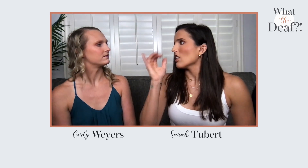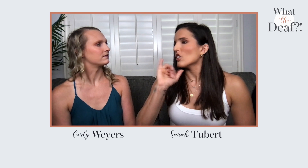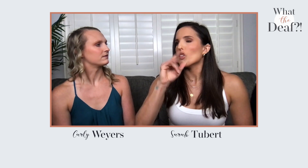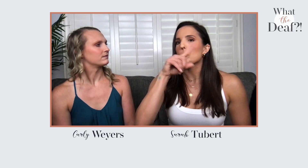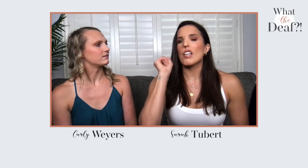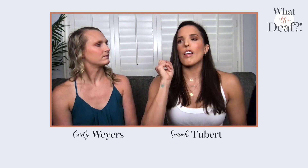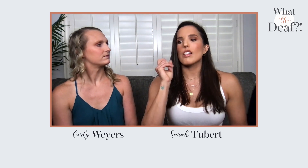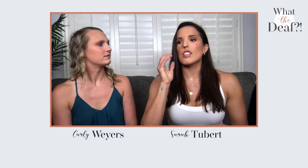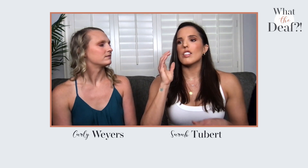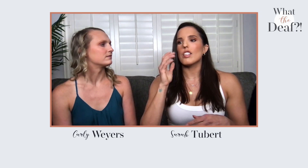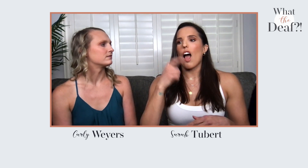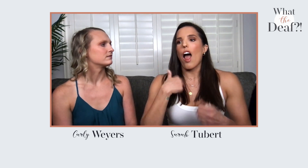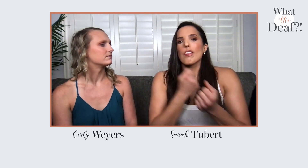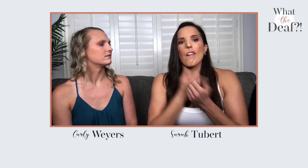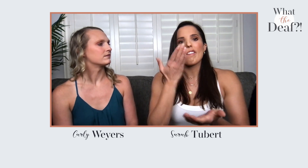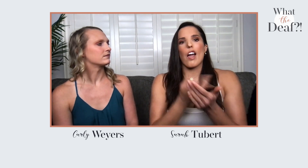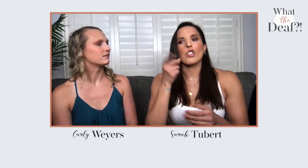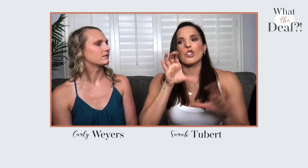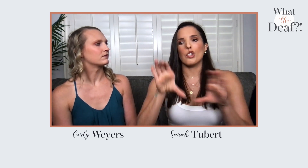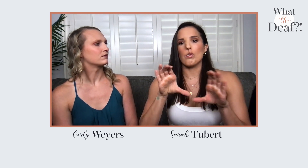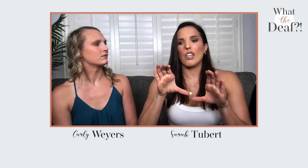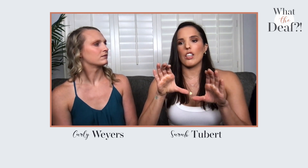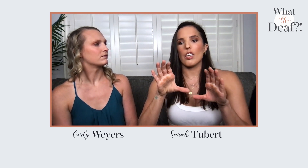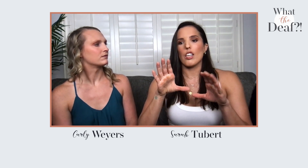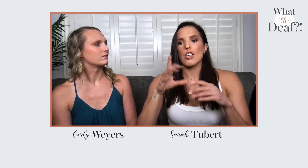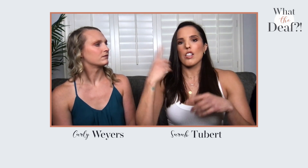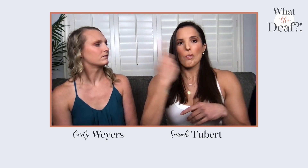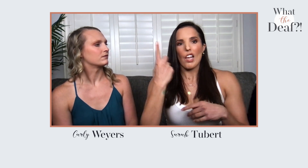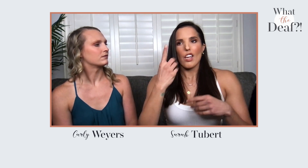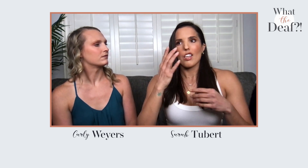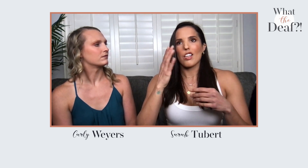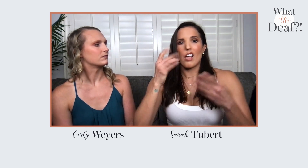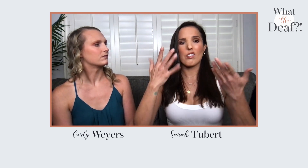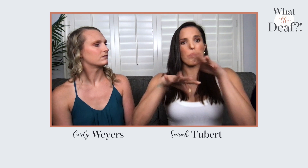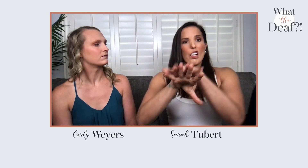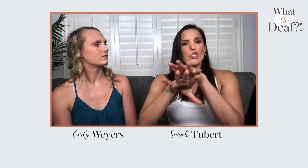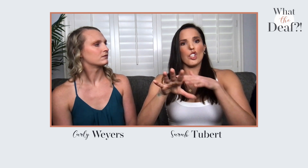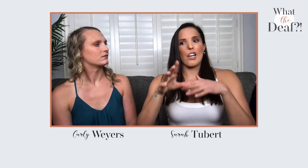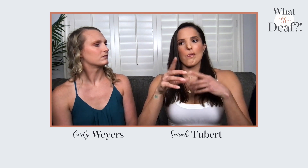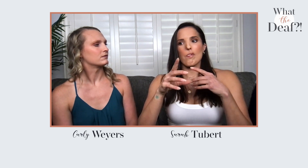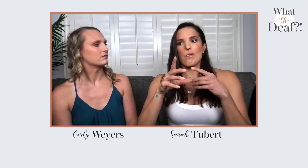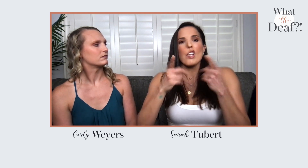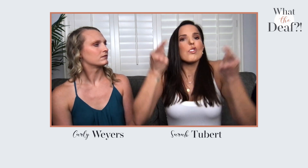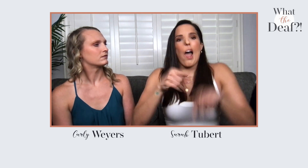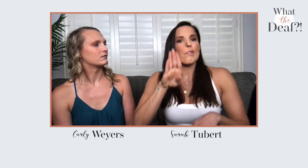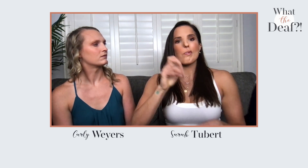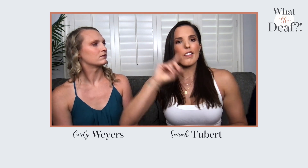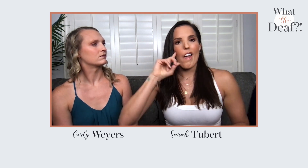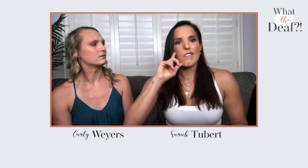because I love the fact that you're doing something that is mainstream and you just happened to be deaf.